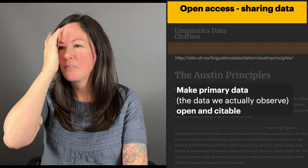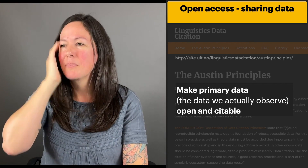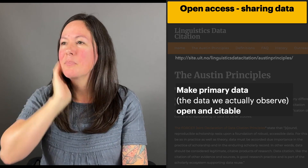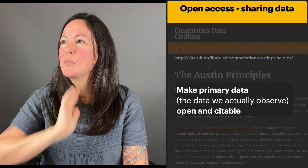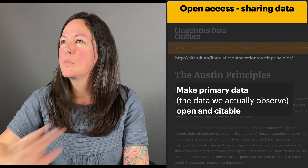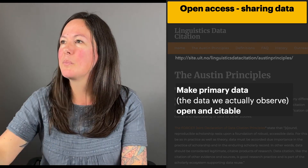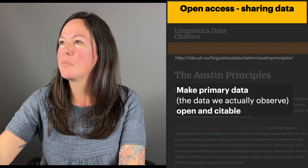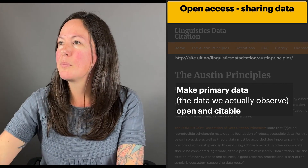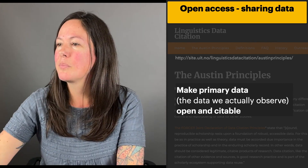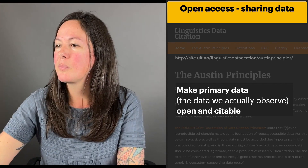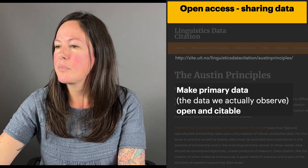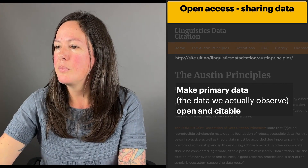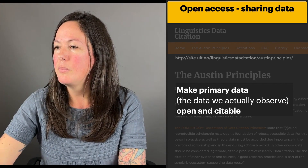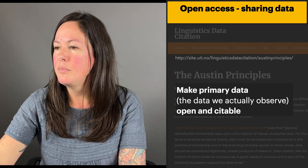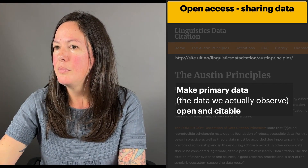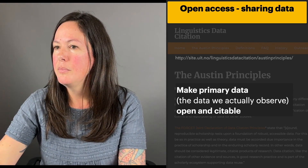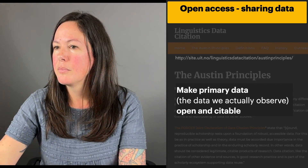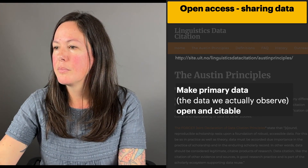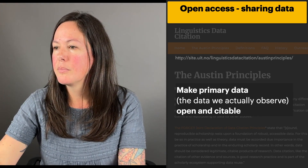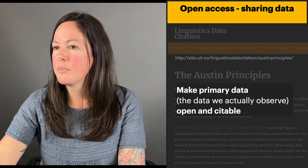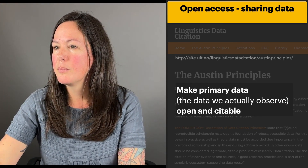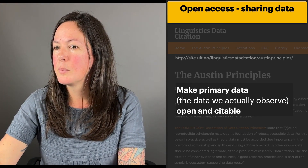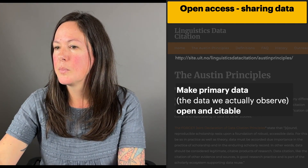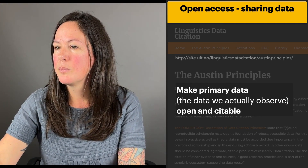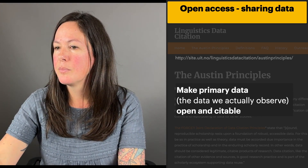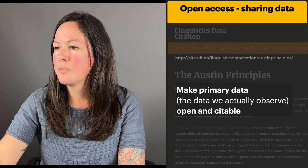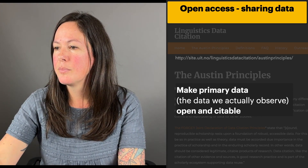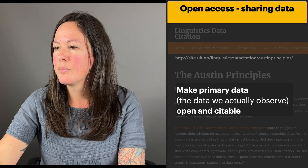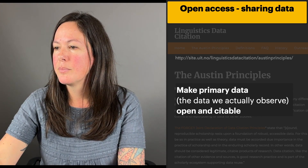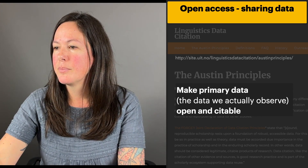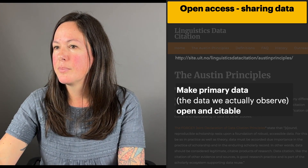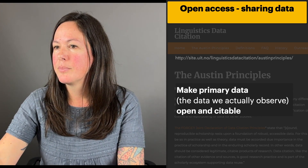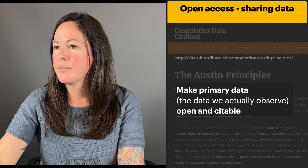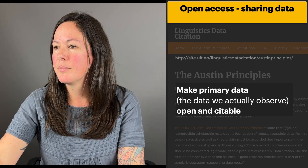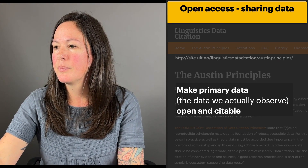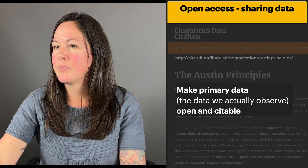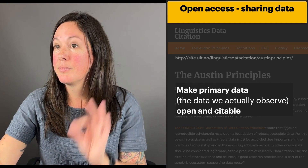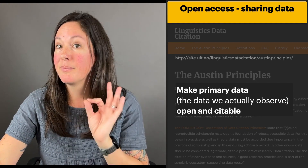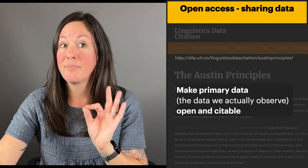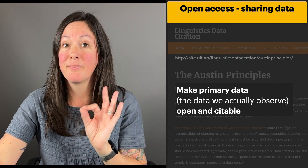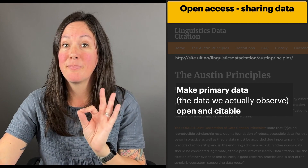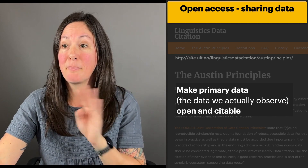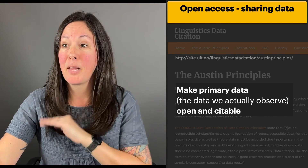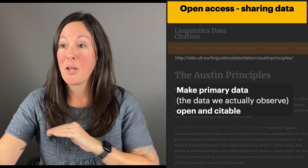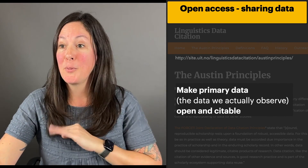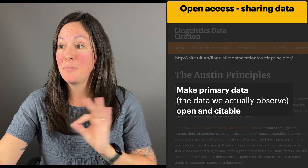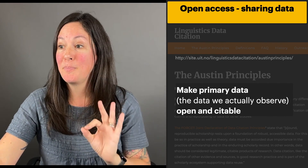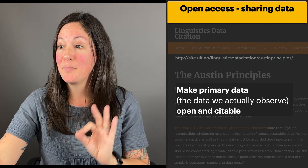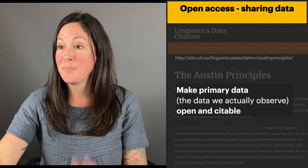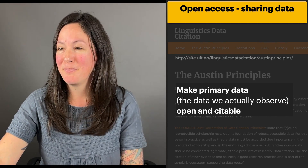language documentation resources and tools they become more equivalent to a traditional publication because we're